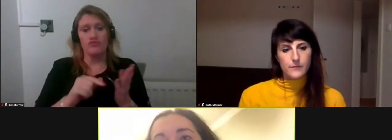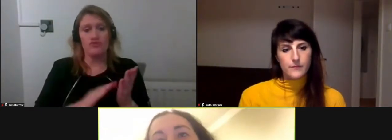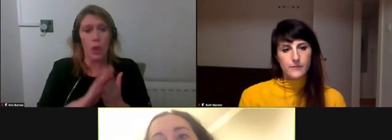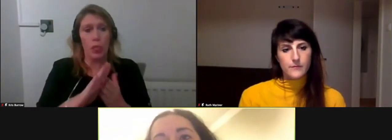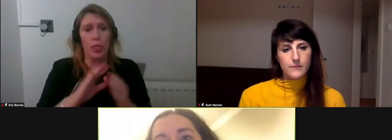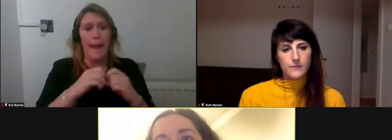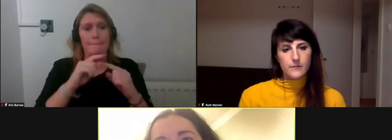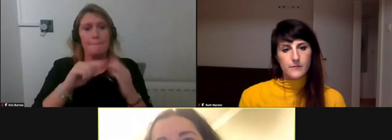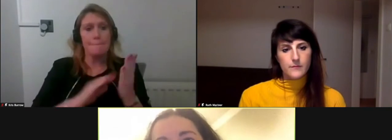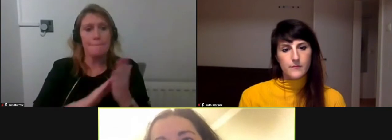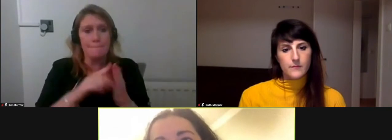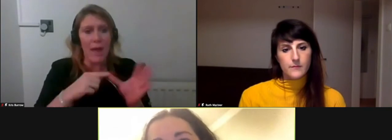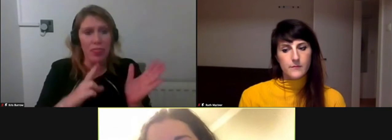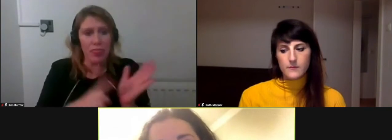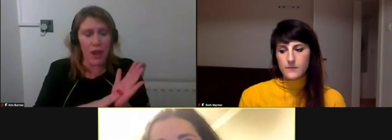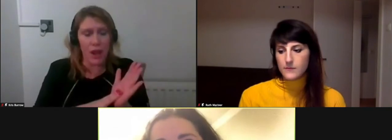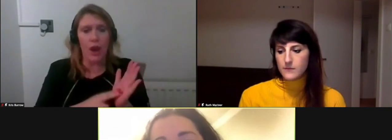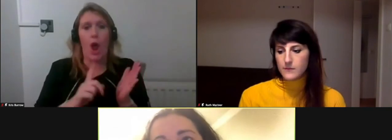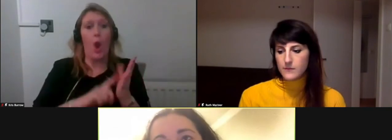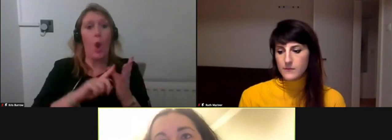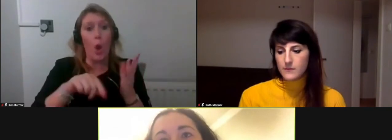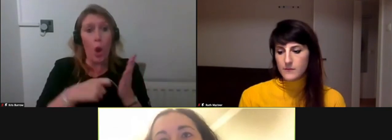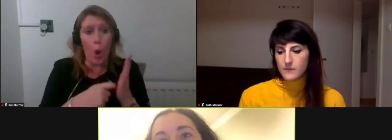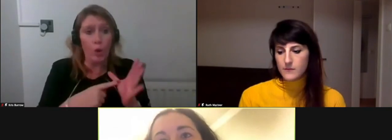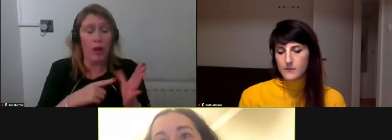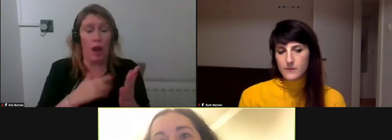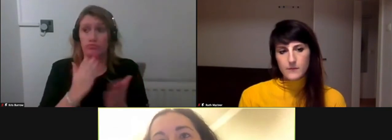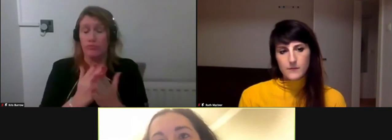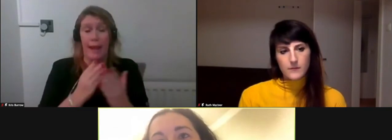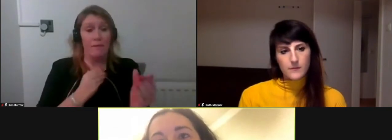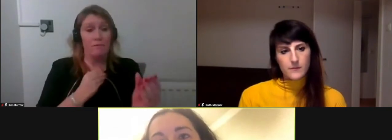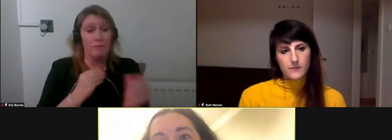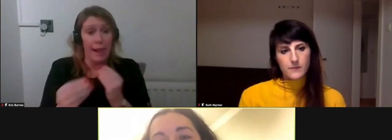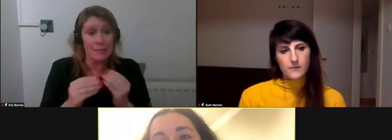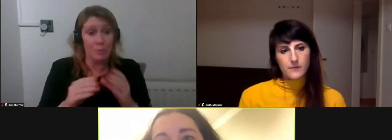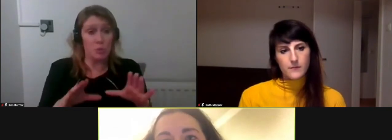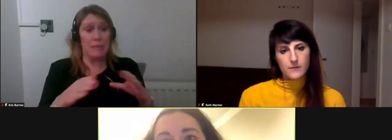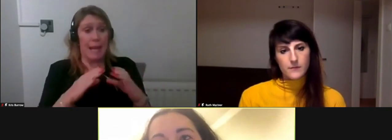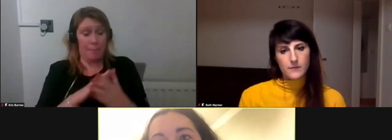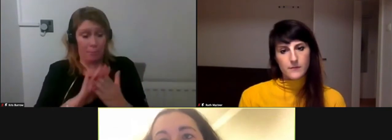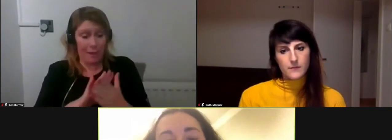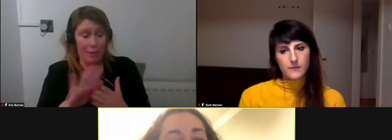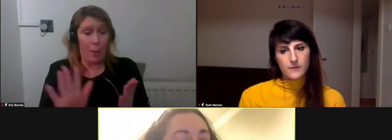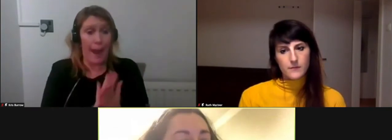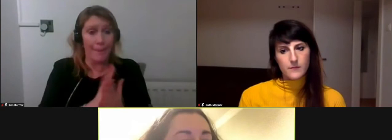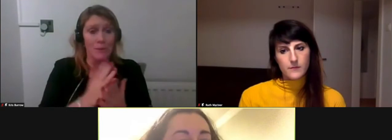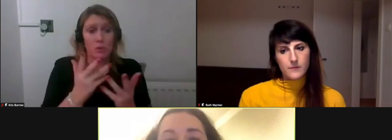were very flexible and happy to listen to suggestions and take sort of AD